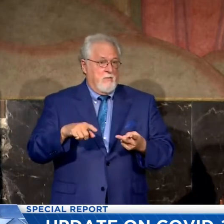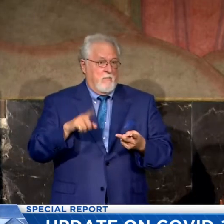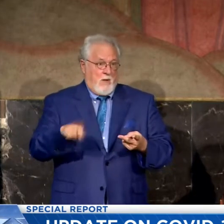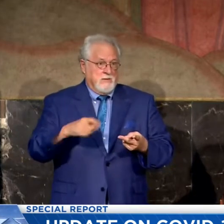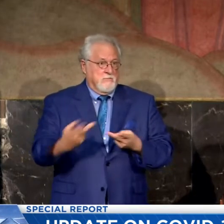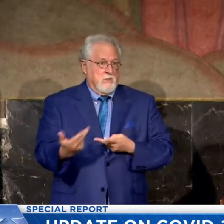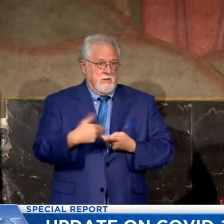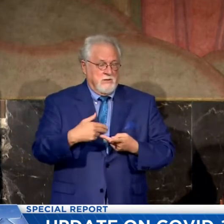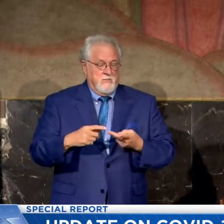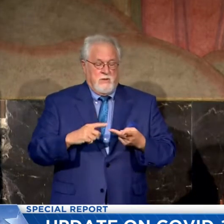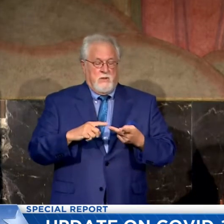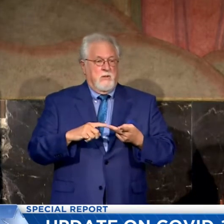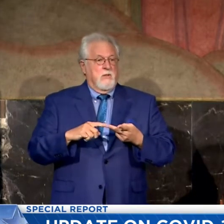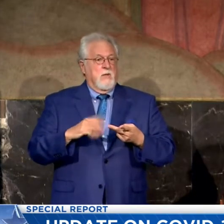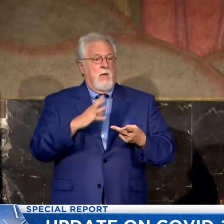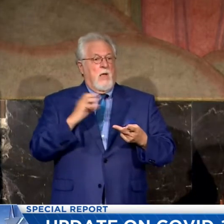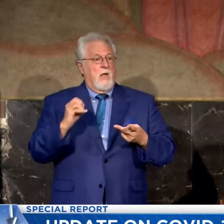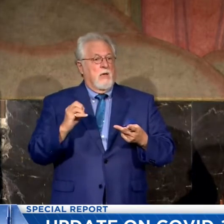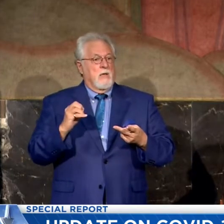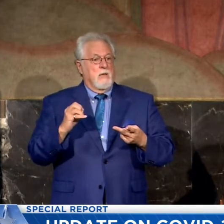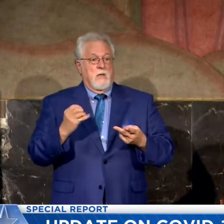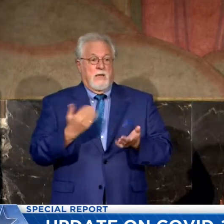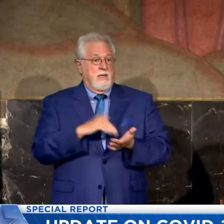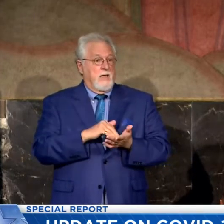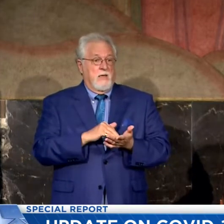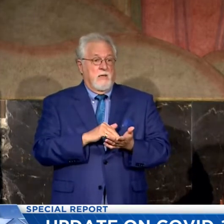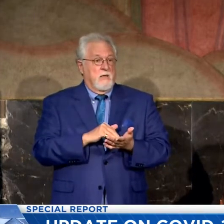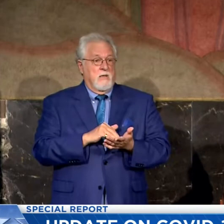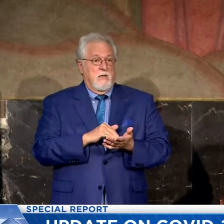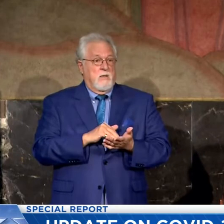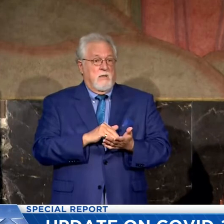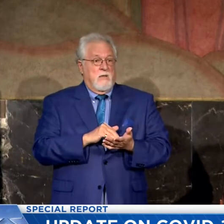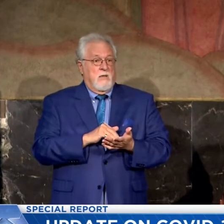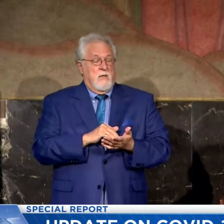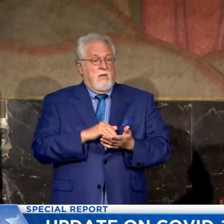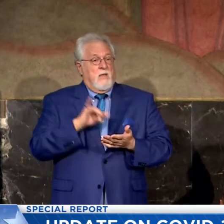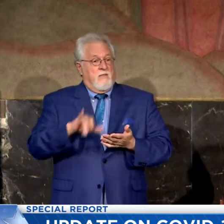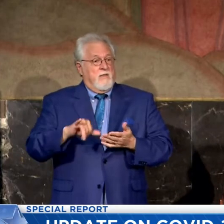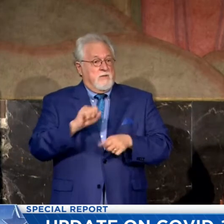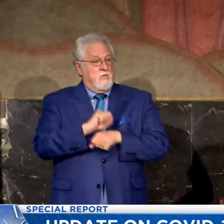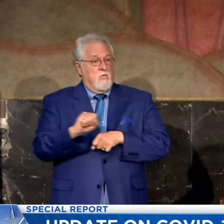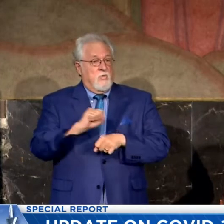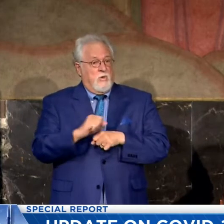FOR ANYONE. THERE IS NO MANDATE THAT ANYONE